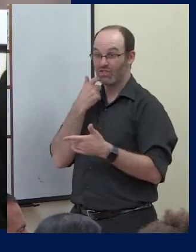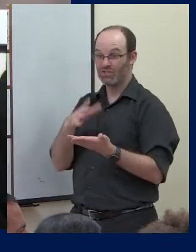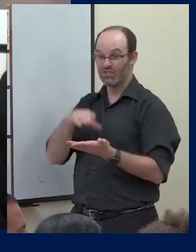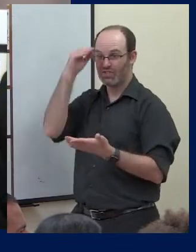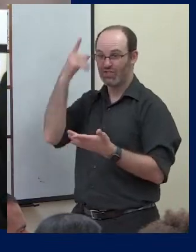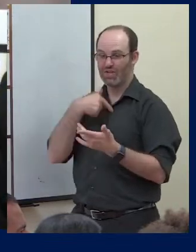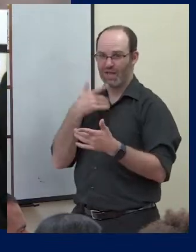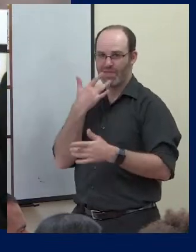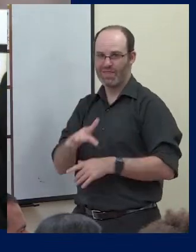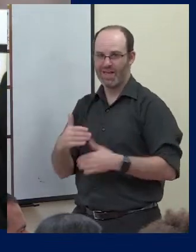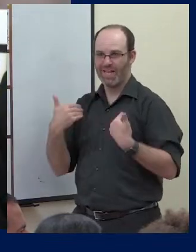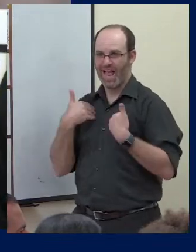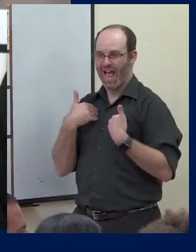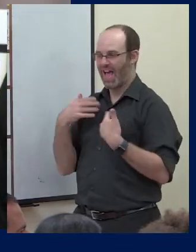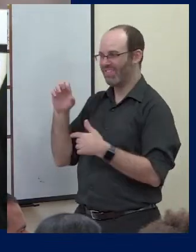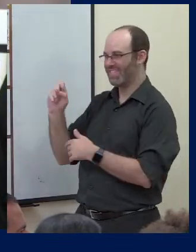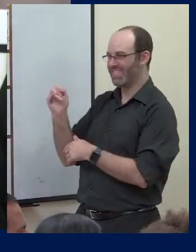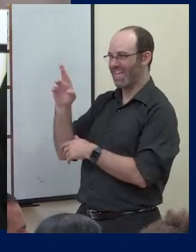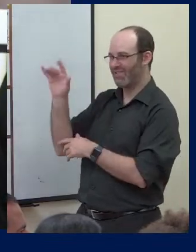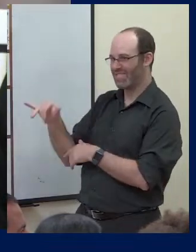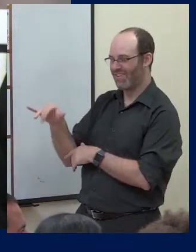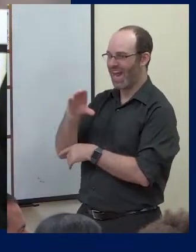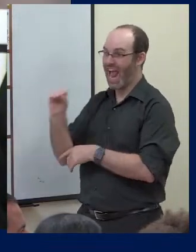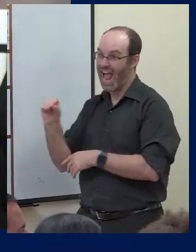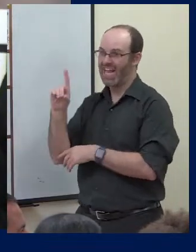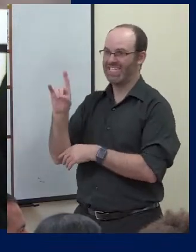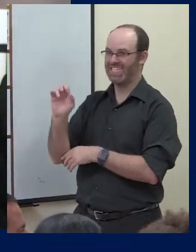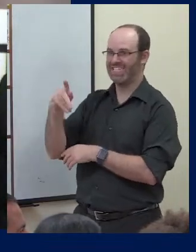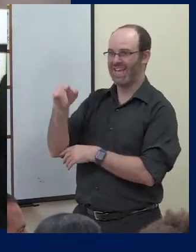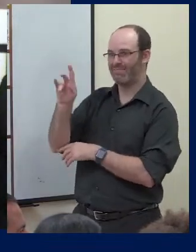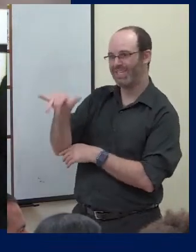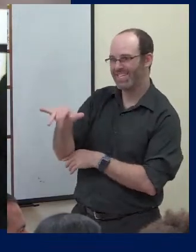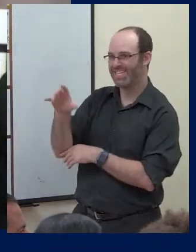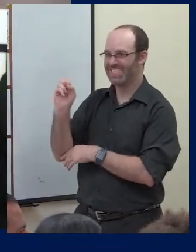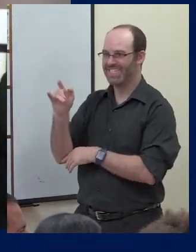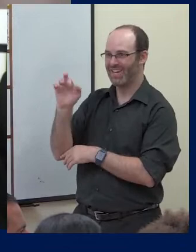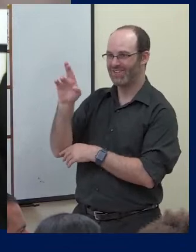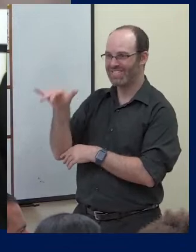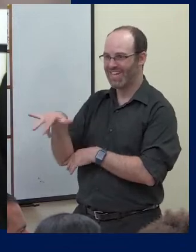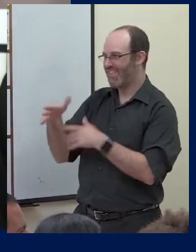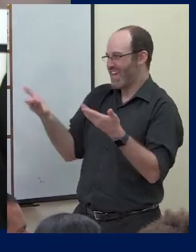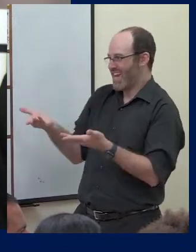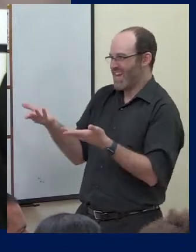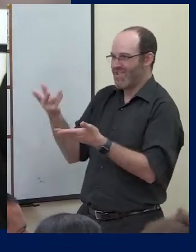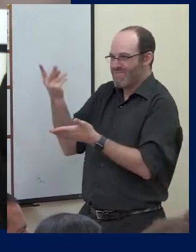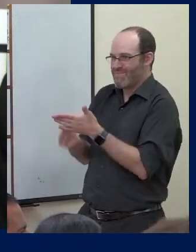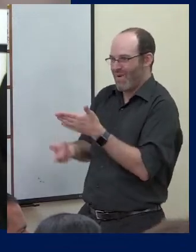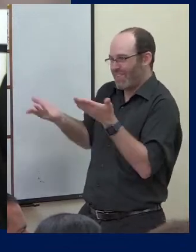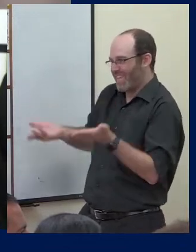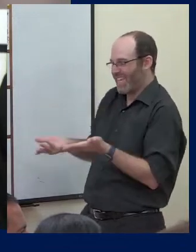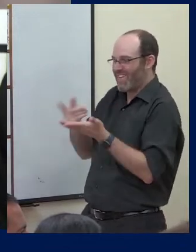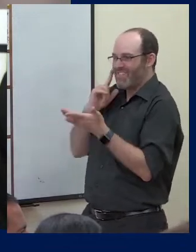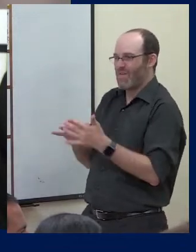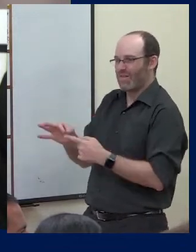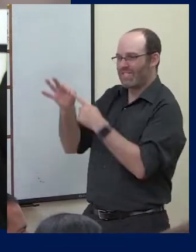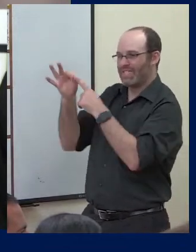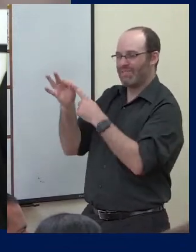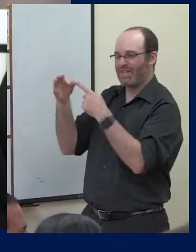to have both the secretary and deputy secretary here with us for this really special event.